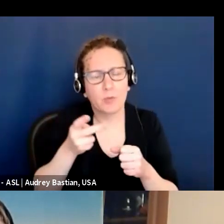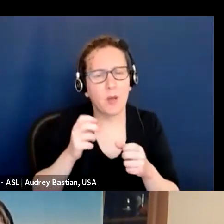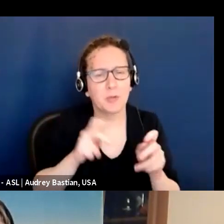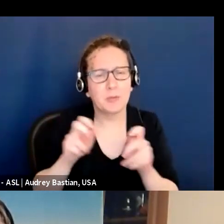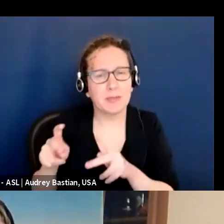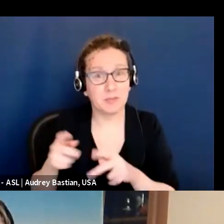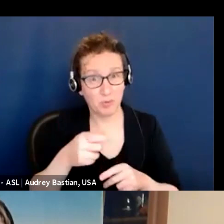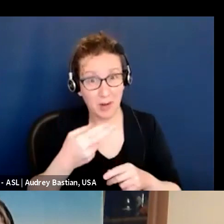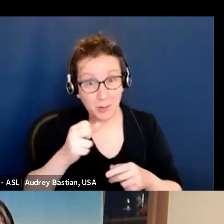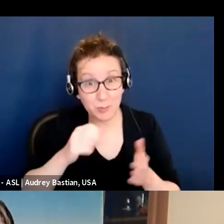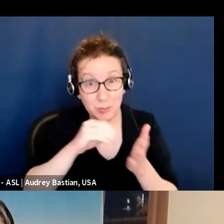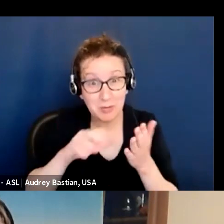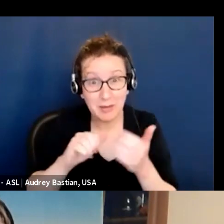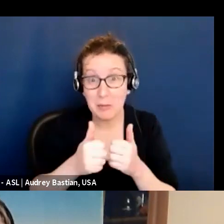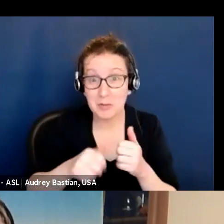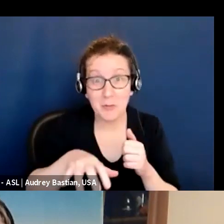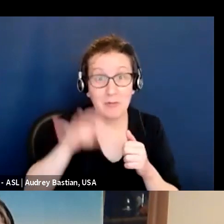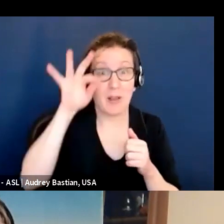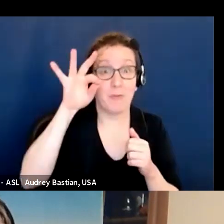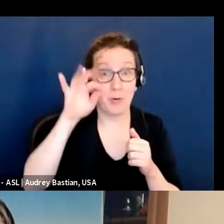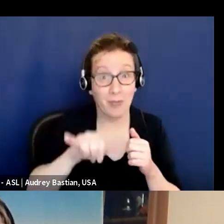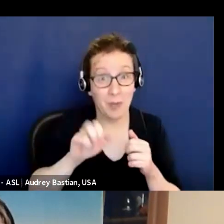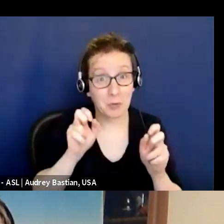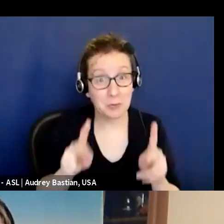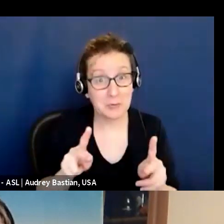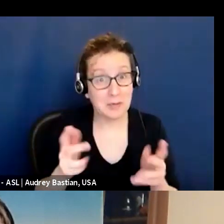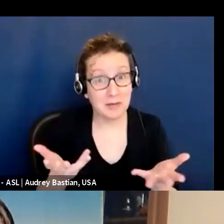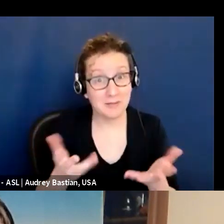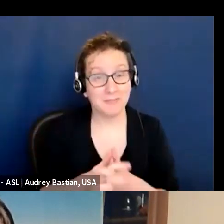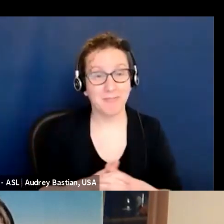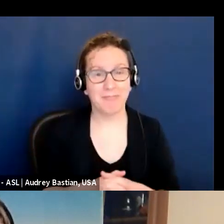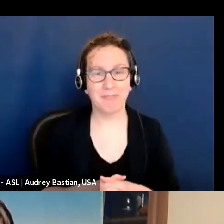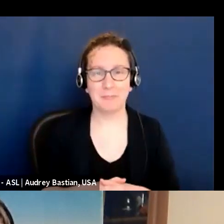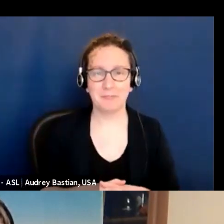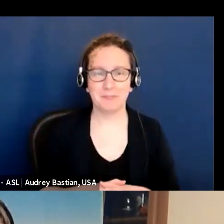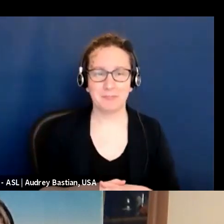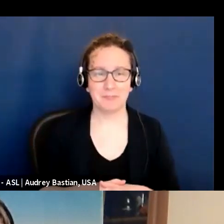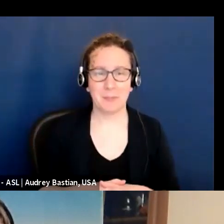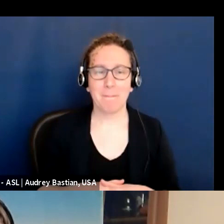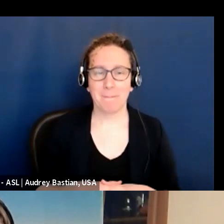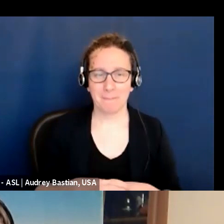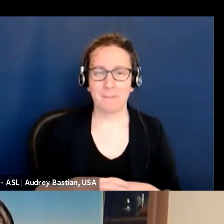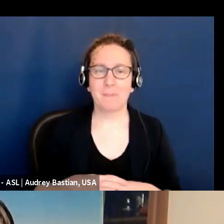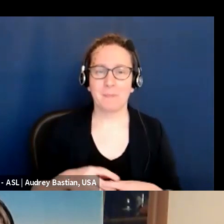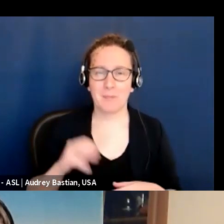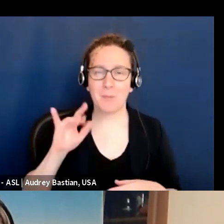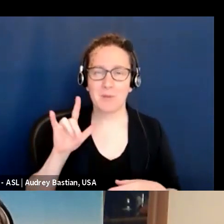you know, how did you discover that opportunity? >> MICHELLE SHE: So it was actually my friend who